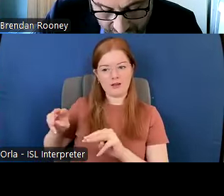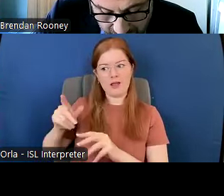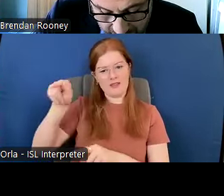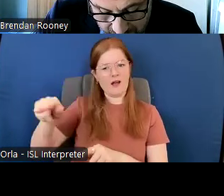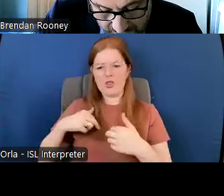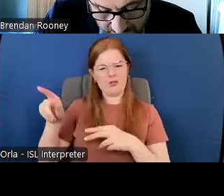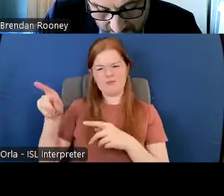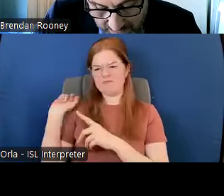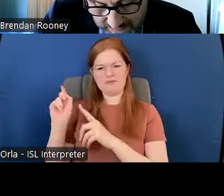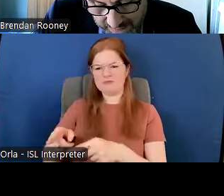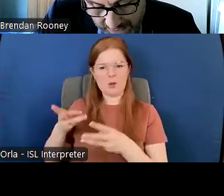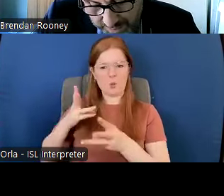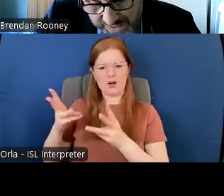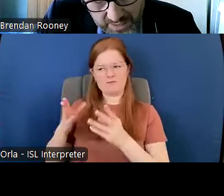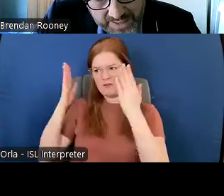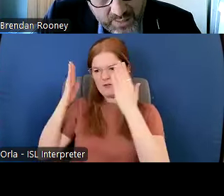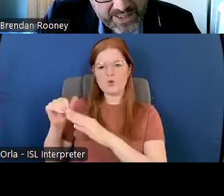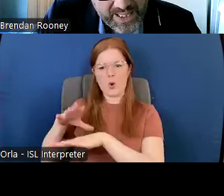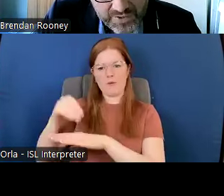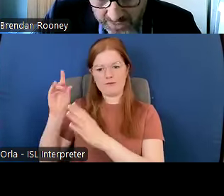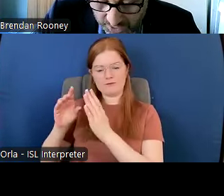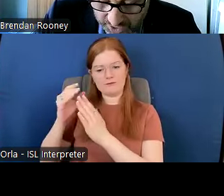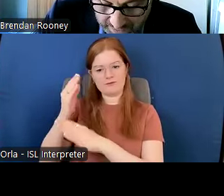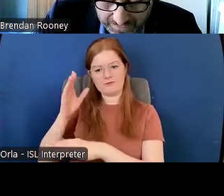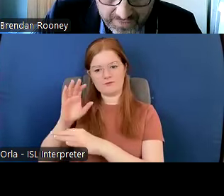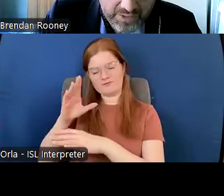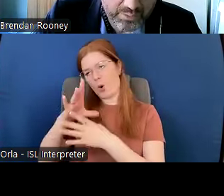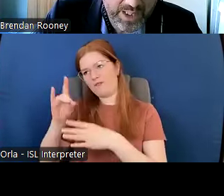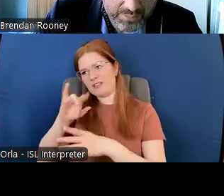heavily on traditional models, particularly when it came to notions of volume and